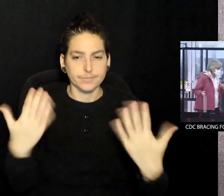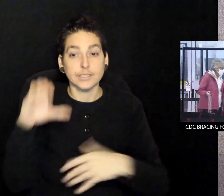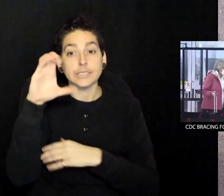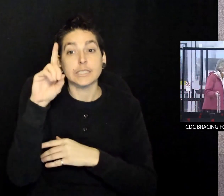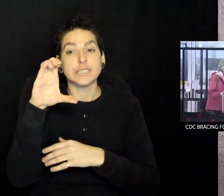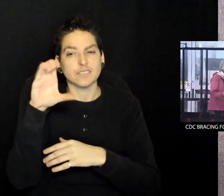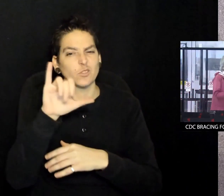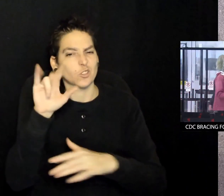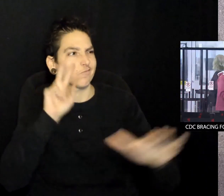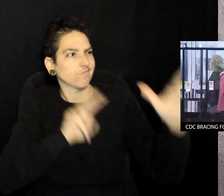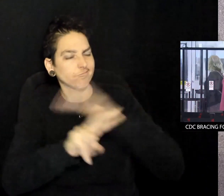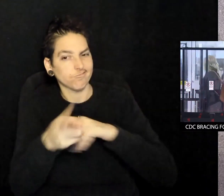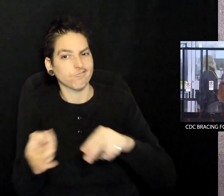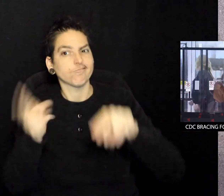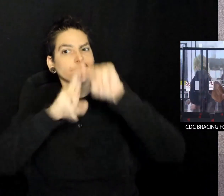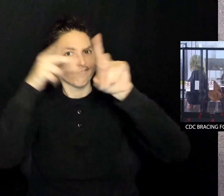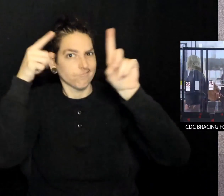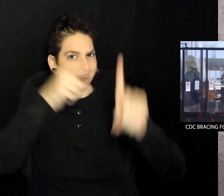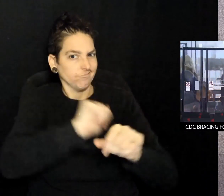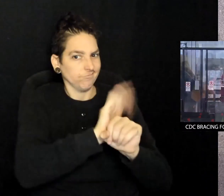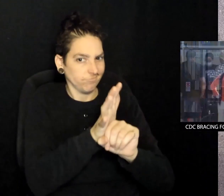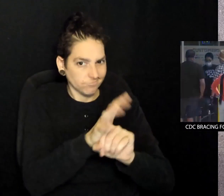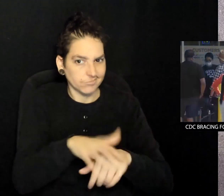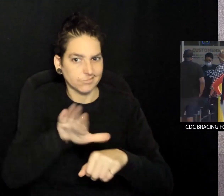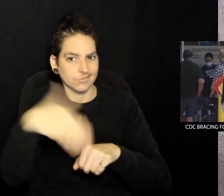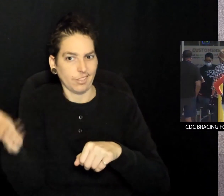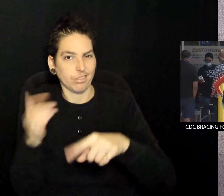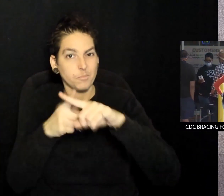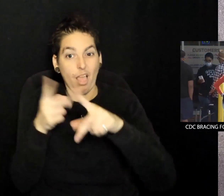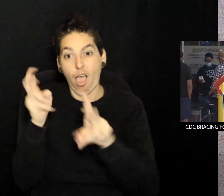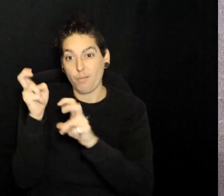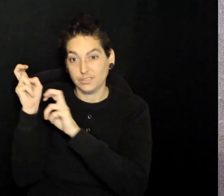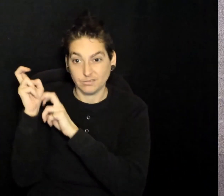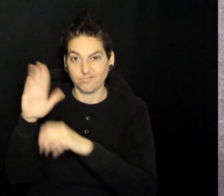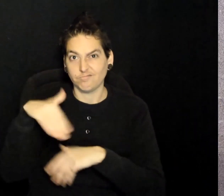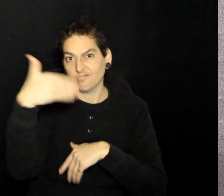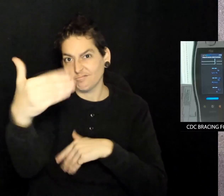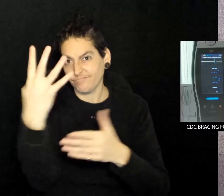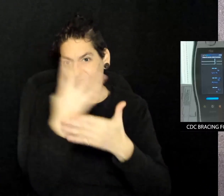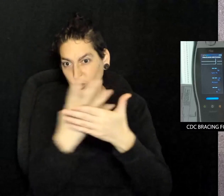country and health experts are concerned about the spread of the virus this year